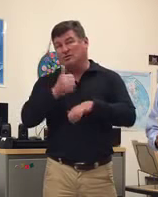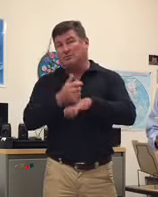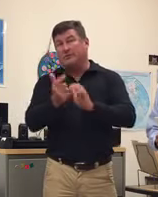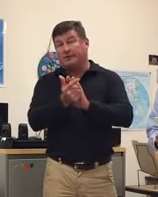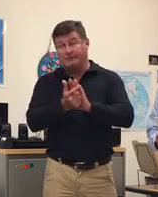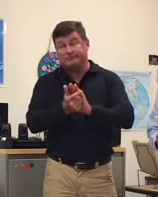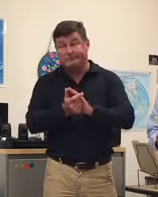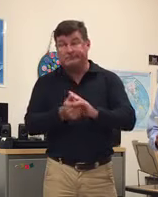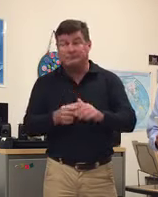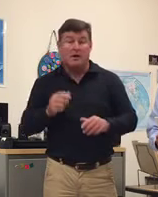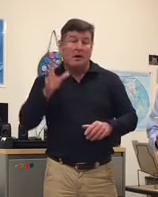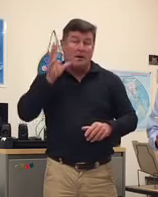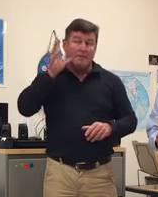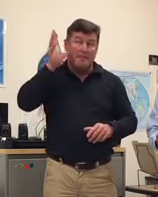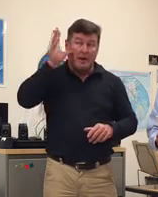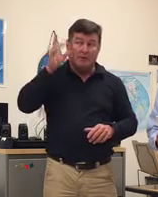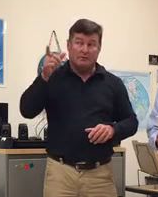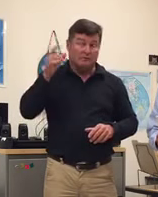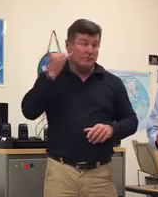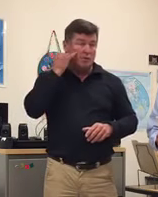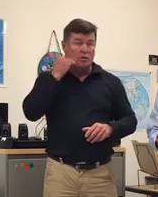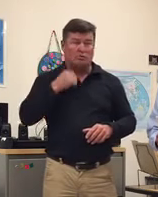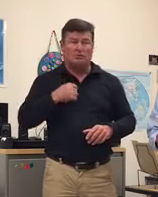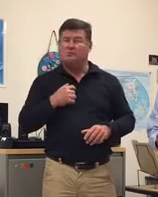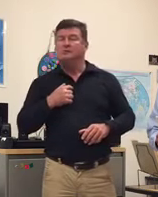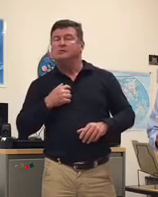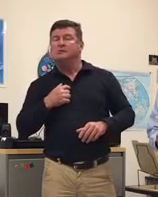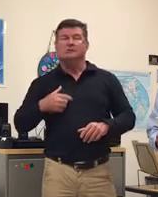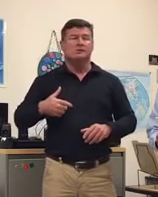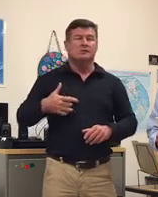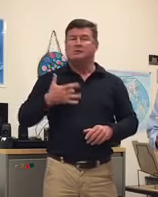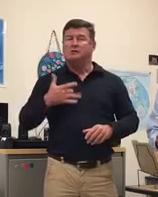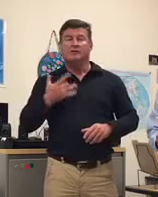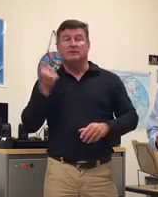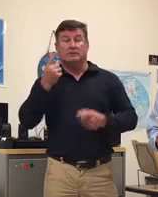So that's why we have this law. It enables parents then, if they believe